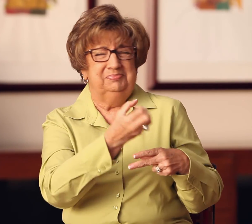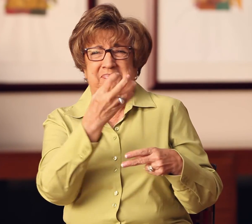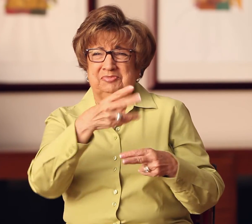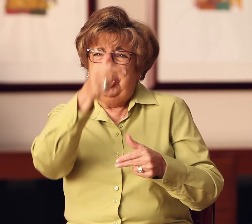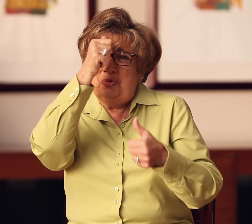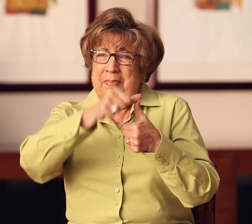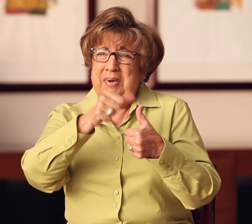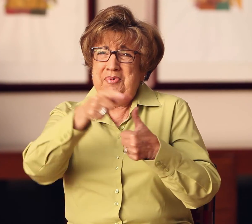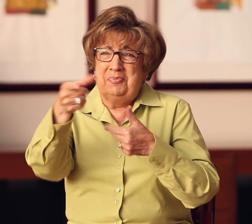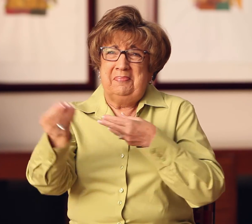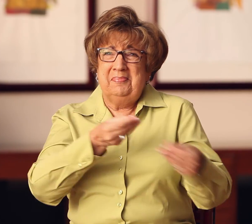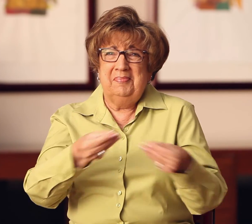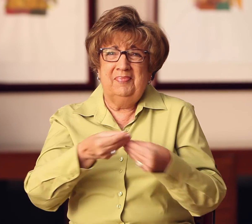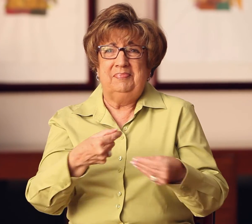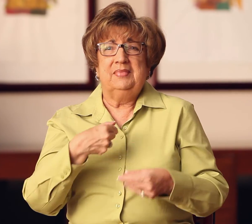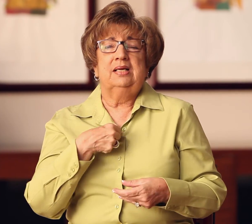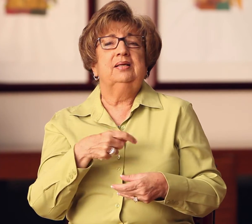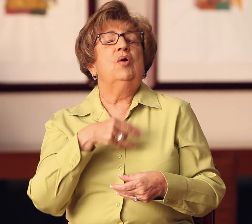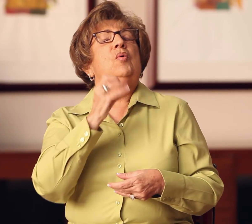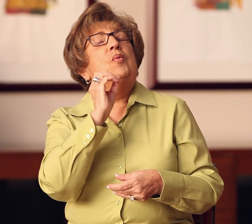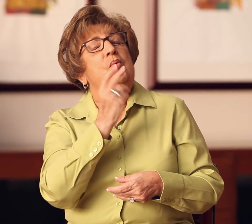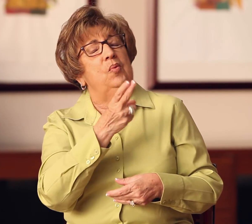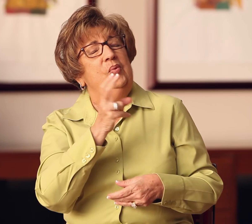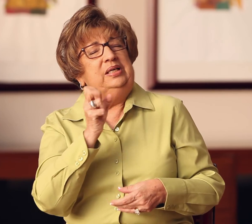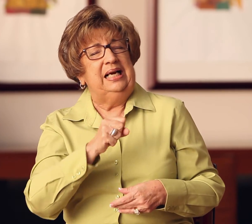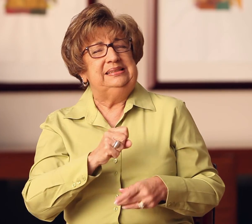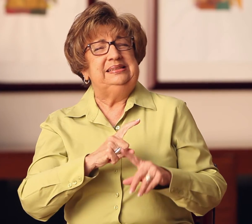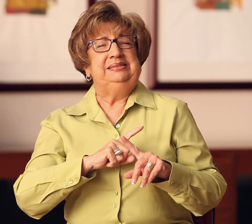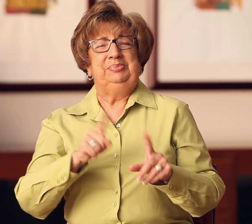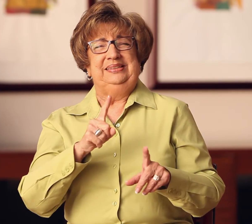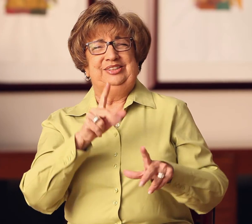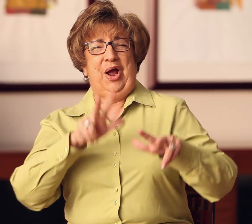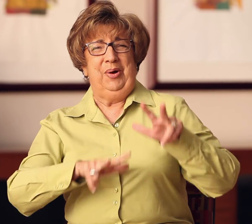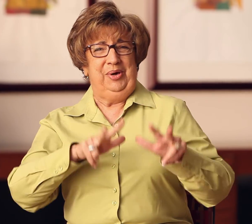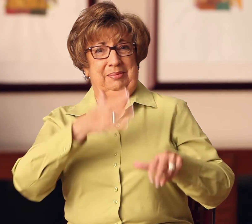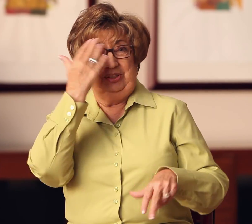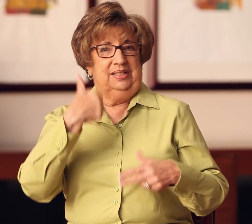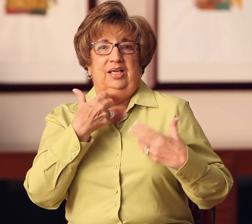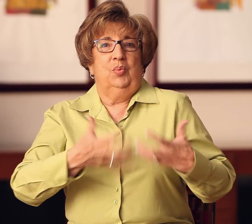So, I asked her name, which she gave me, then she said, "Do you remember, you mediated for my situation?" I replied, "Oh, yes..." but that was awkward